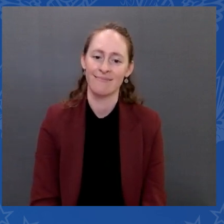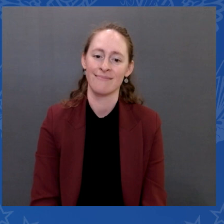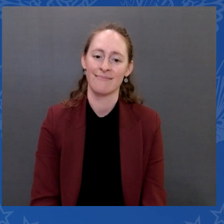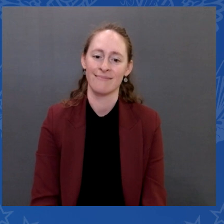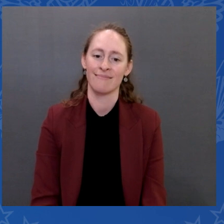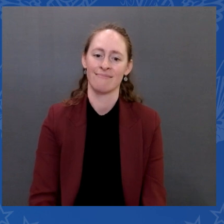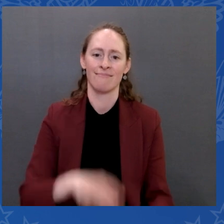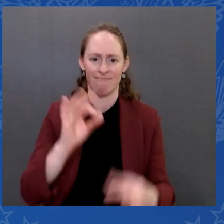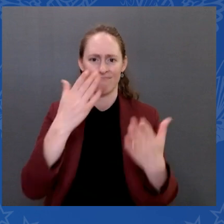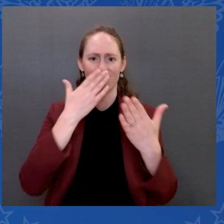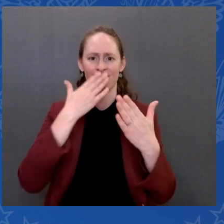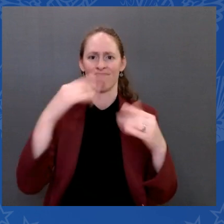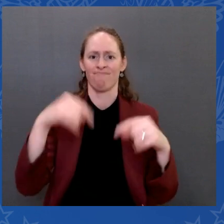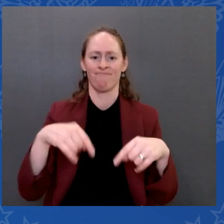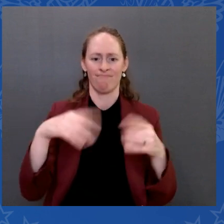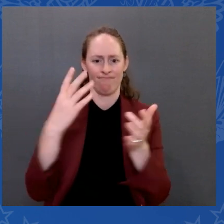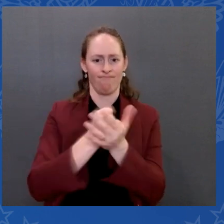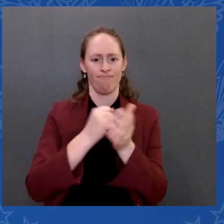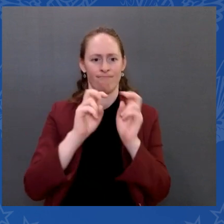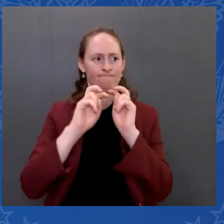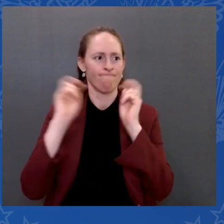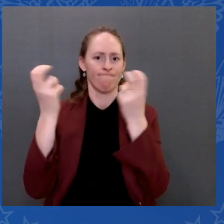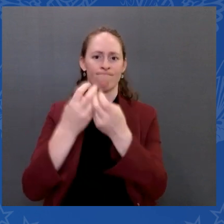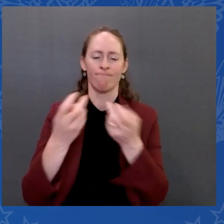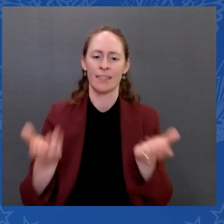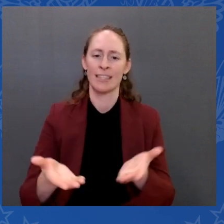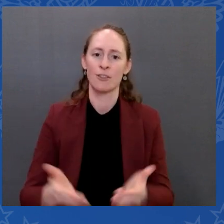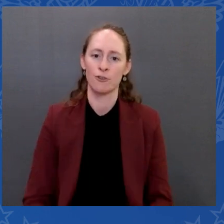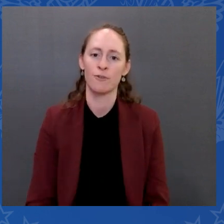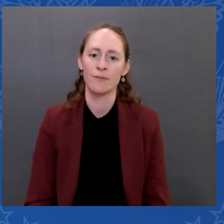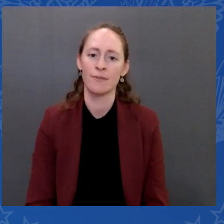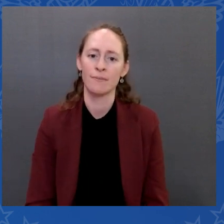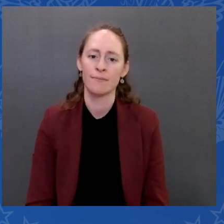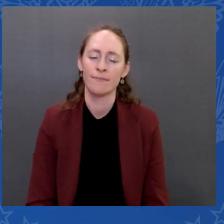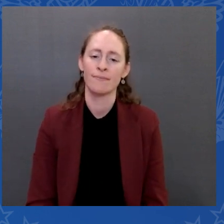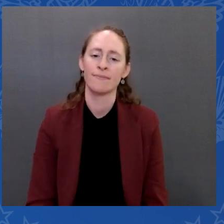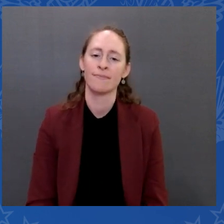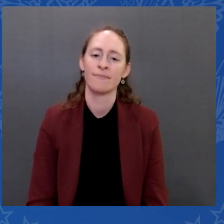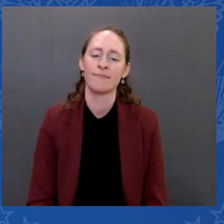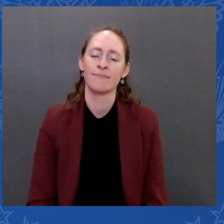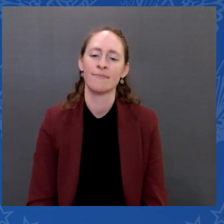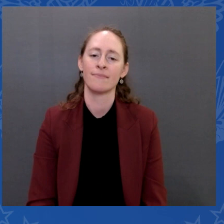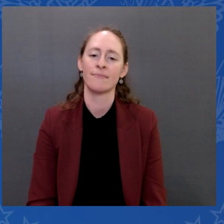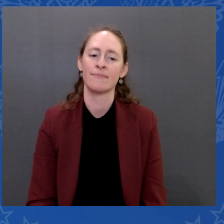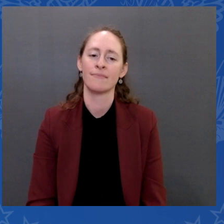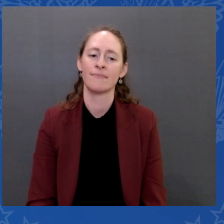and labor on the importance particularly of innovation funding for the semiconductor industry.